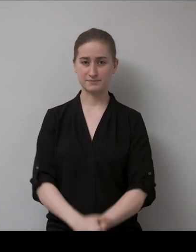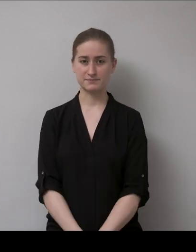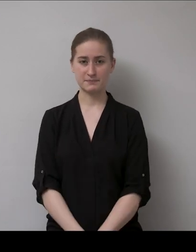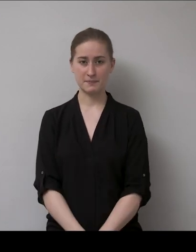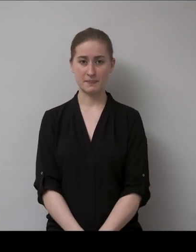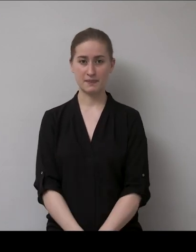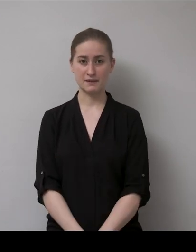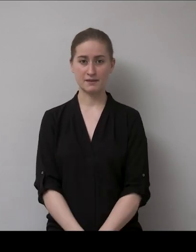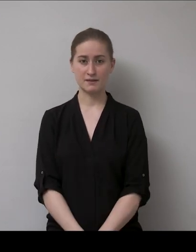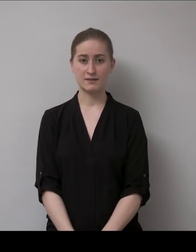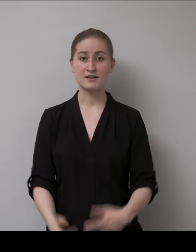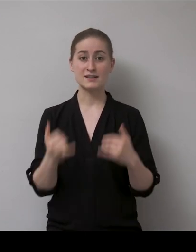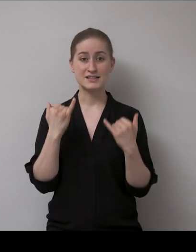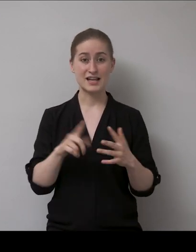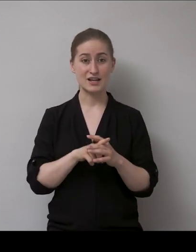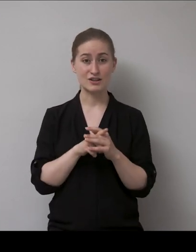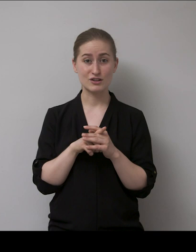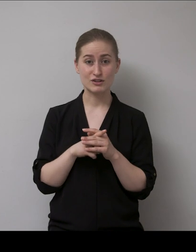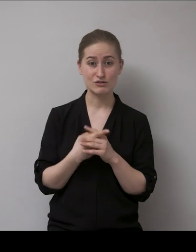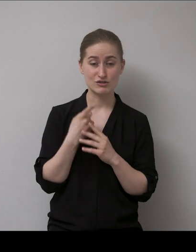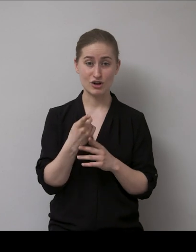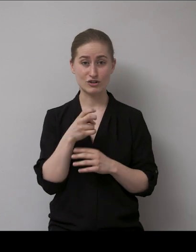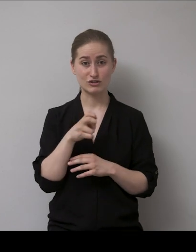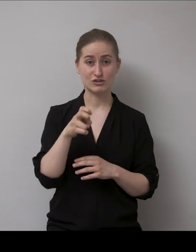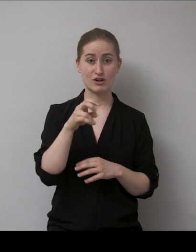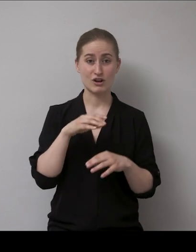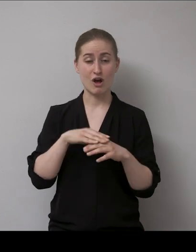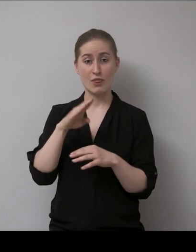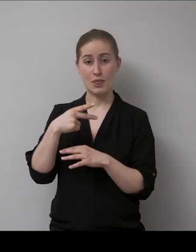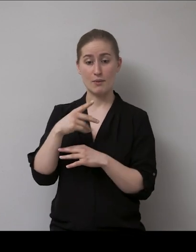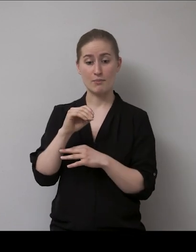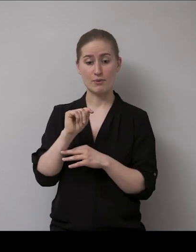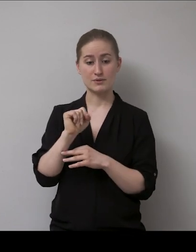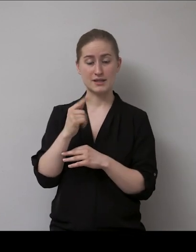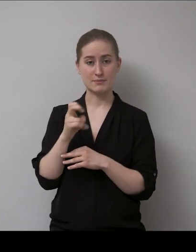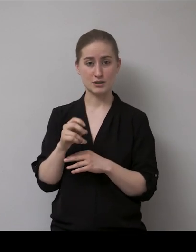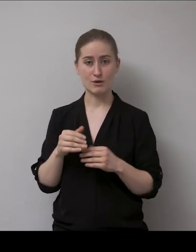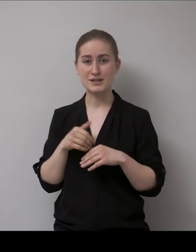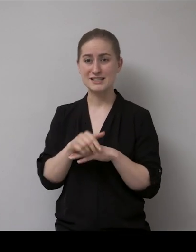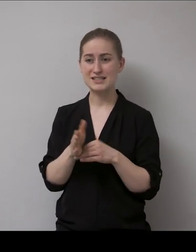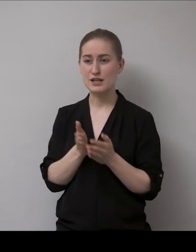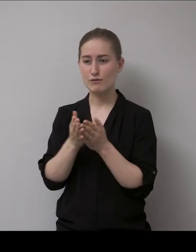"Today, you launch your bark upon the Patapsco, "and send it forth to unknown seas.